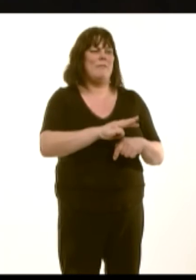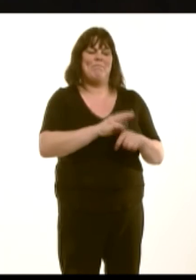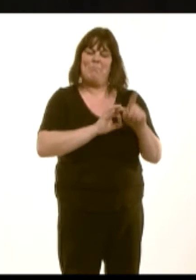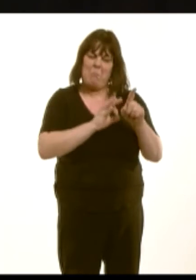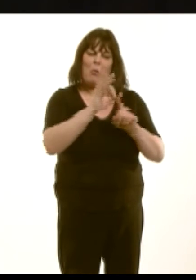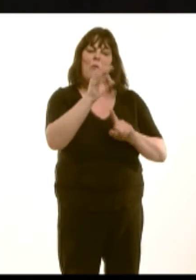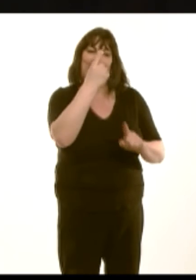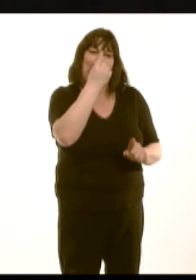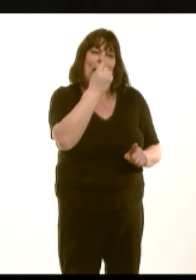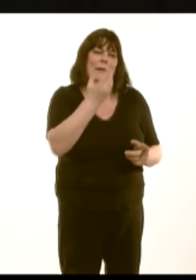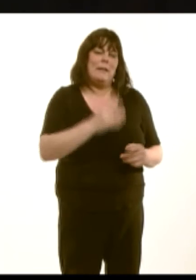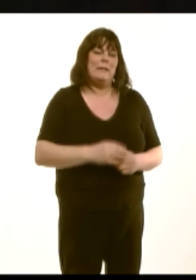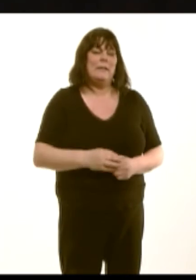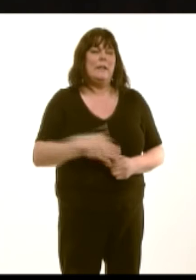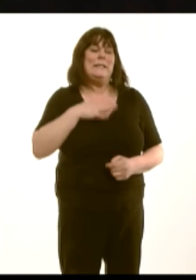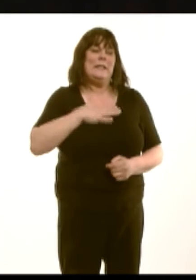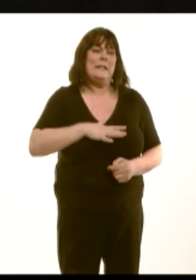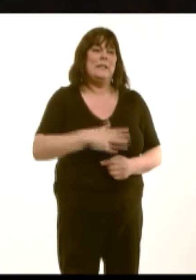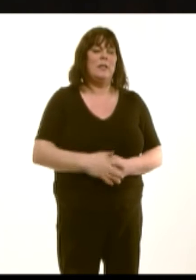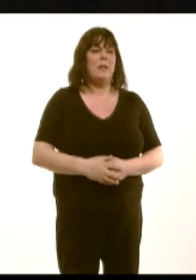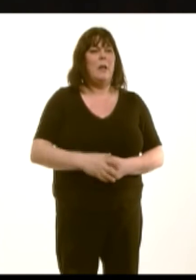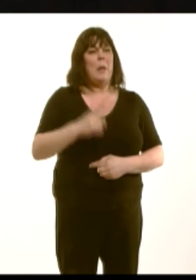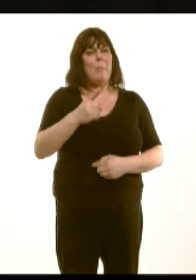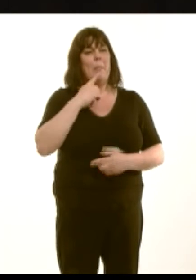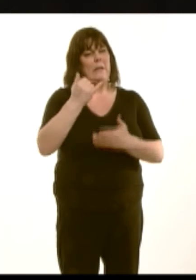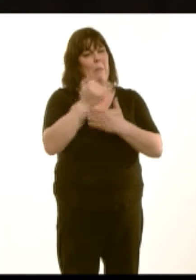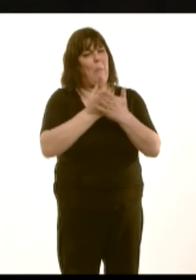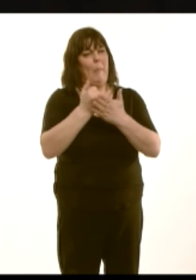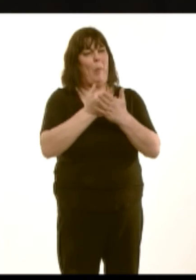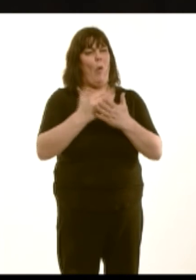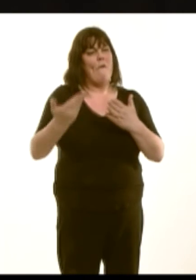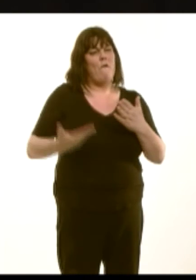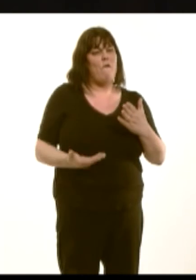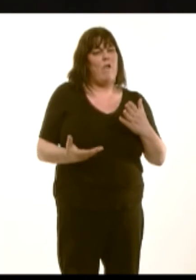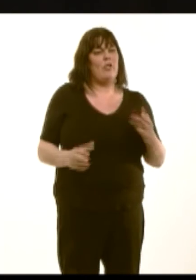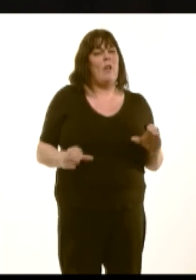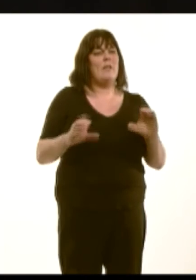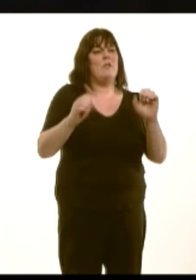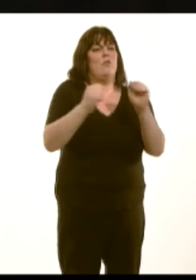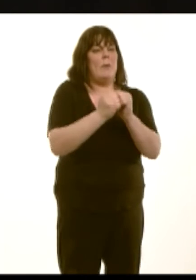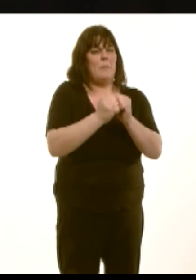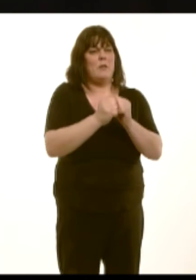However, this simply reflects, perhaps, a poor franchise deal, rather than a fundamental failure in the model.